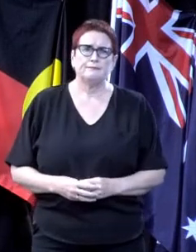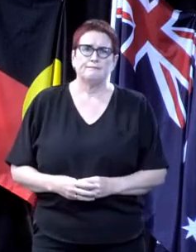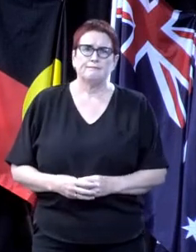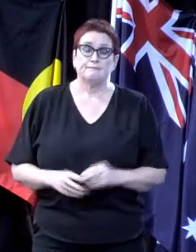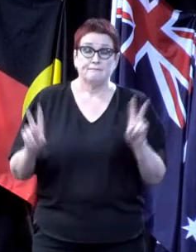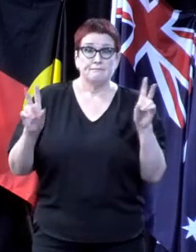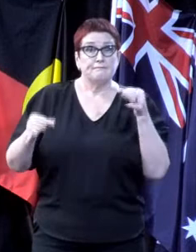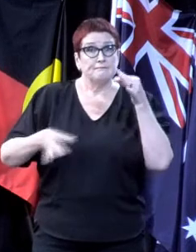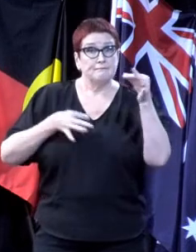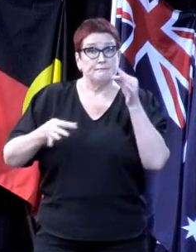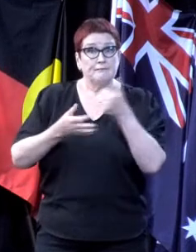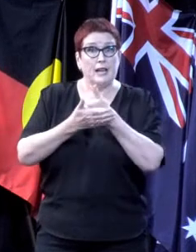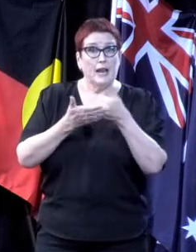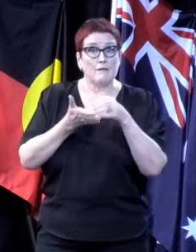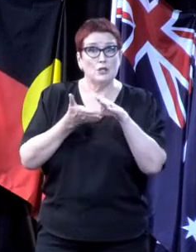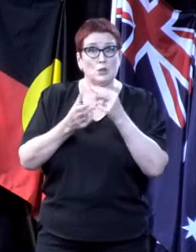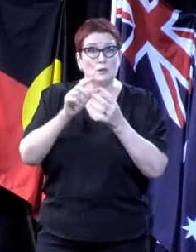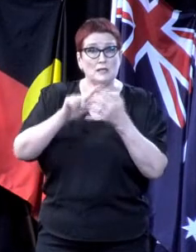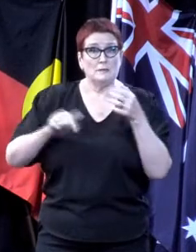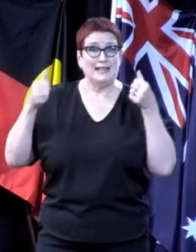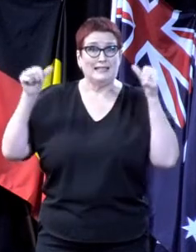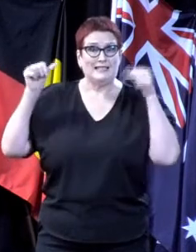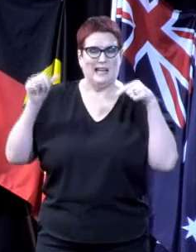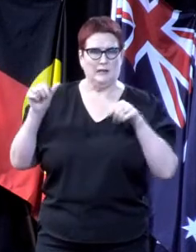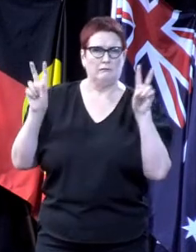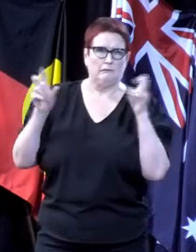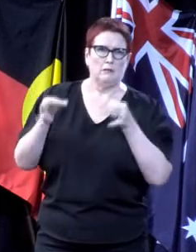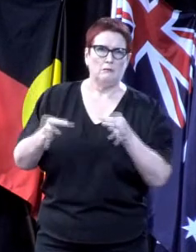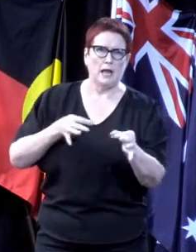with Disability Succeeding plan and involves setting expectations